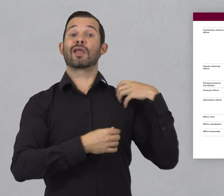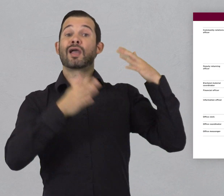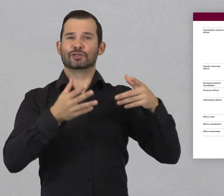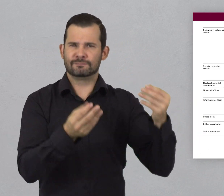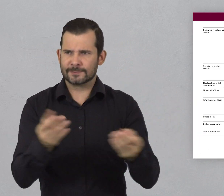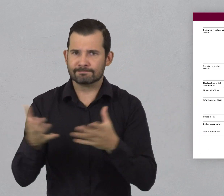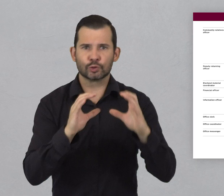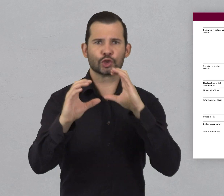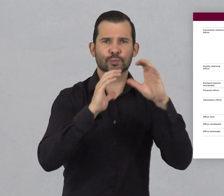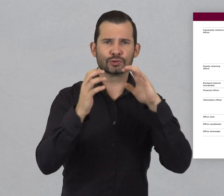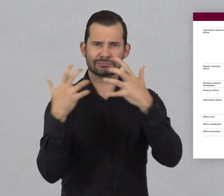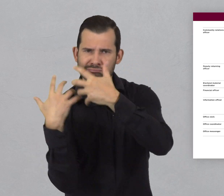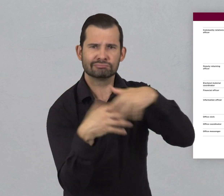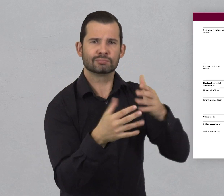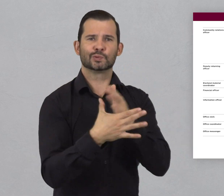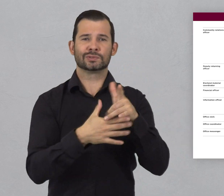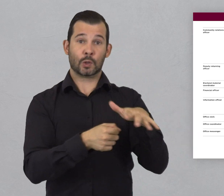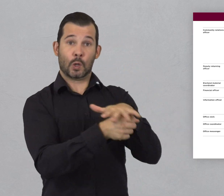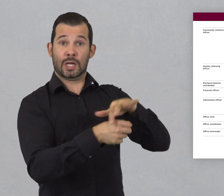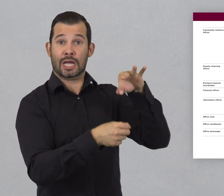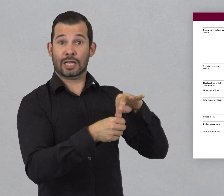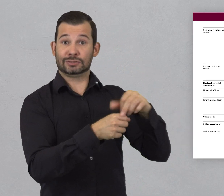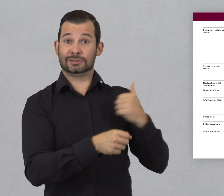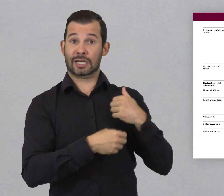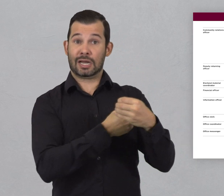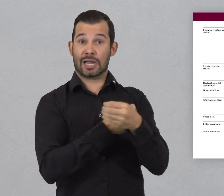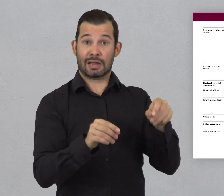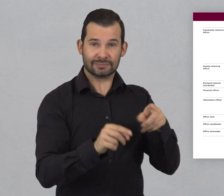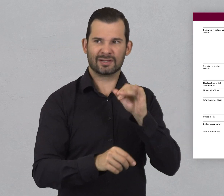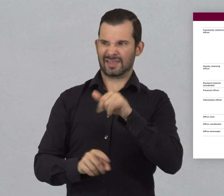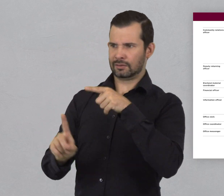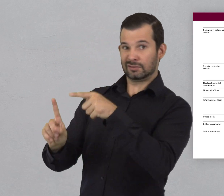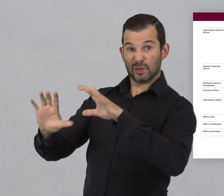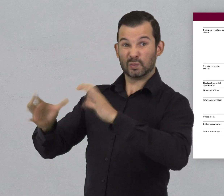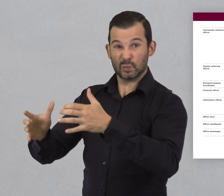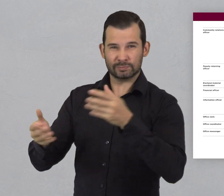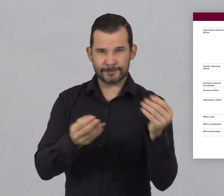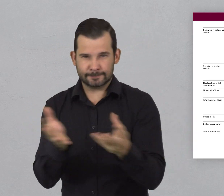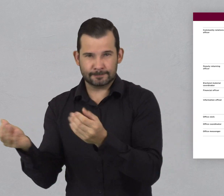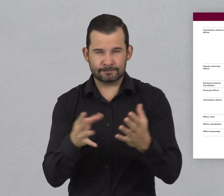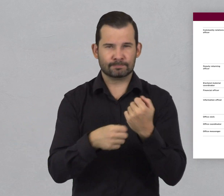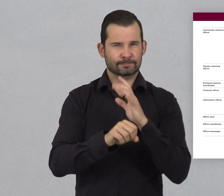officers facilitate communication between the local Elections Canada office and these target